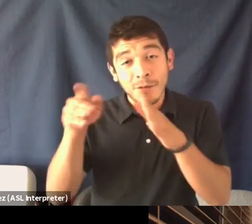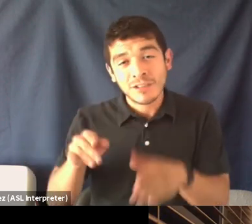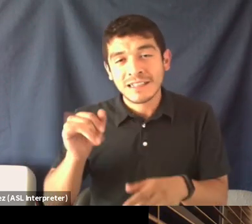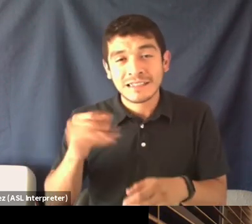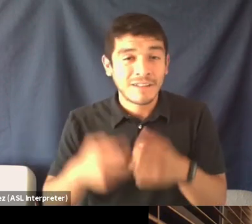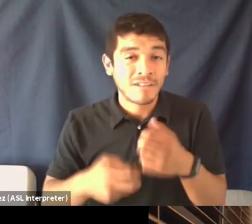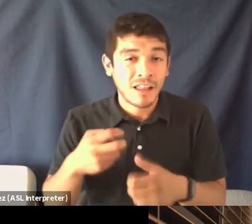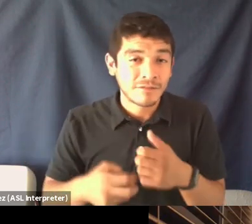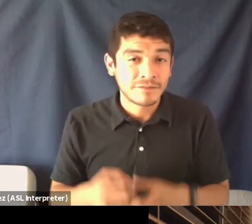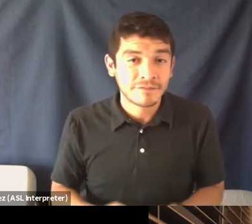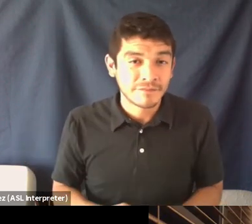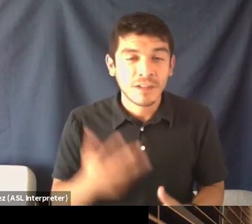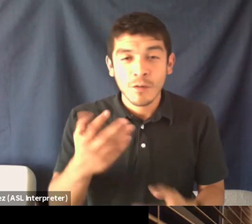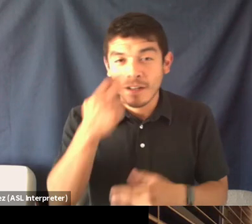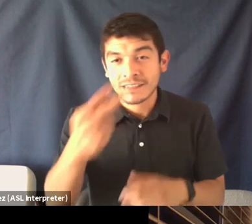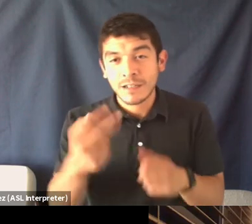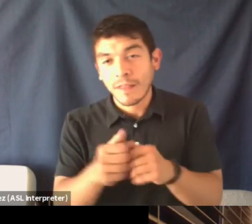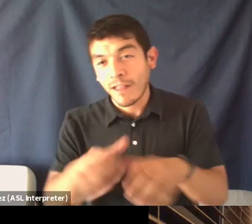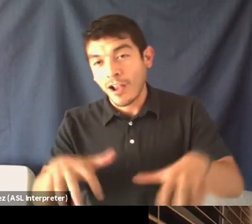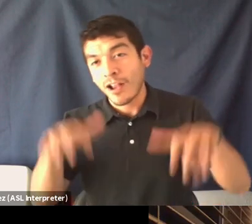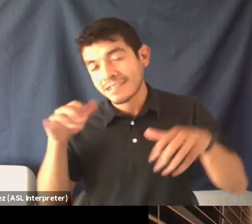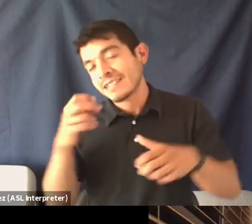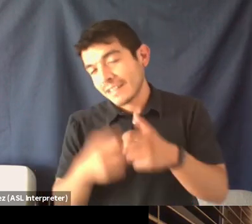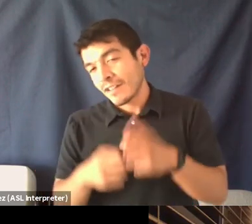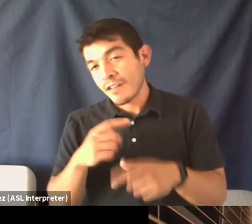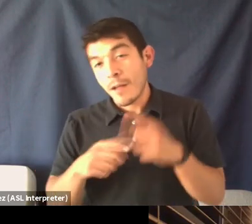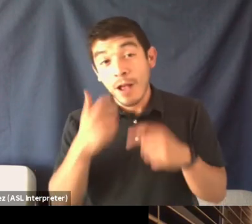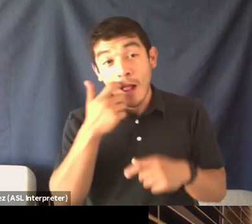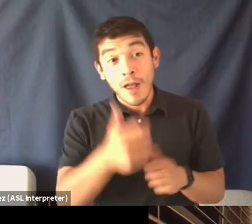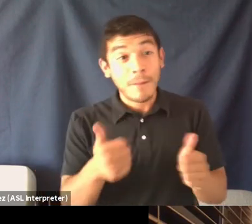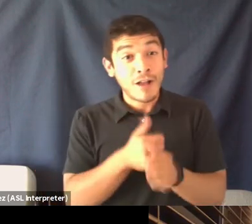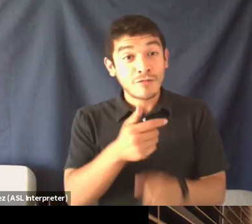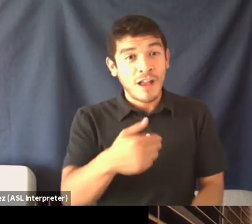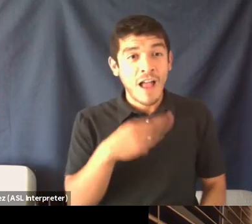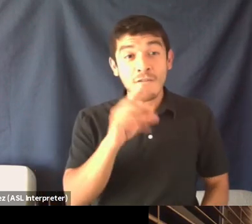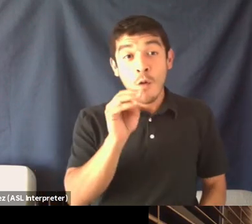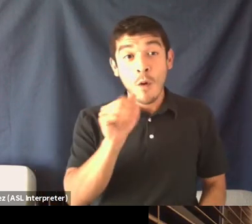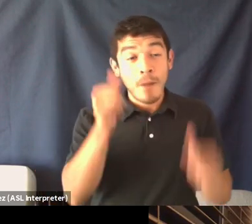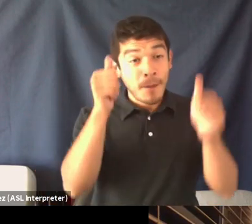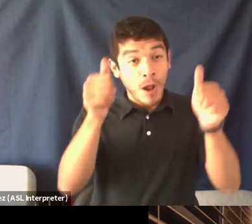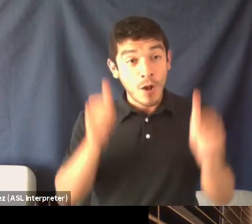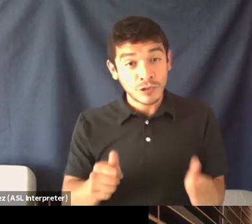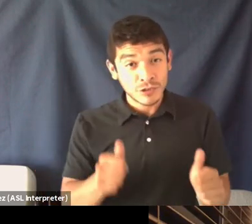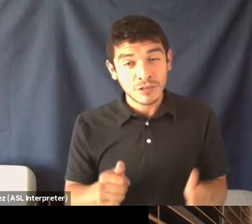with an audience is difficult. But looking behind you, you have the Romo poster. There are certain films that are meant for the big screen